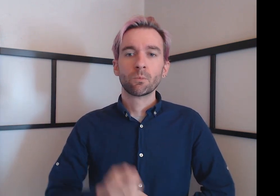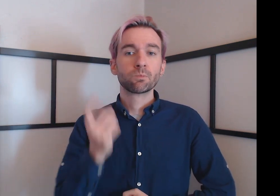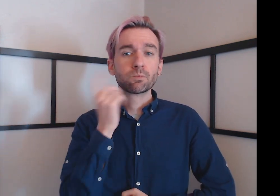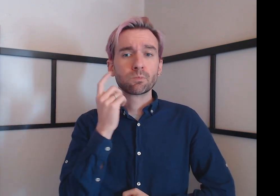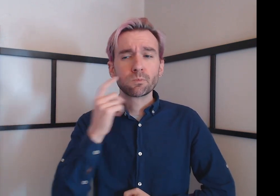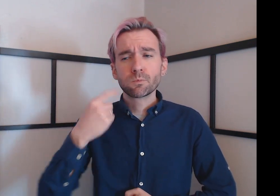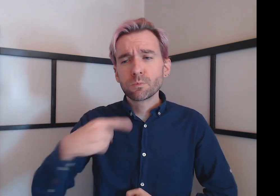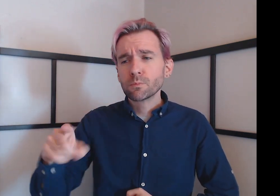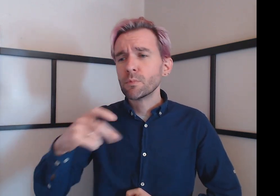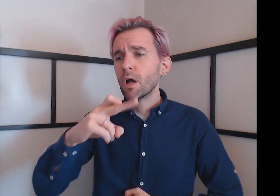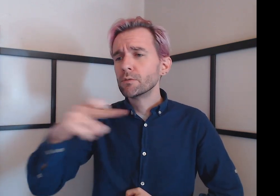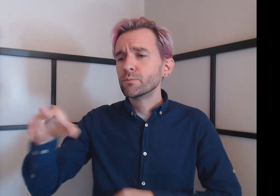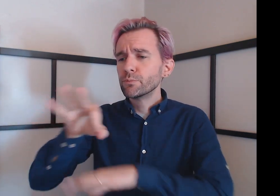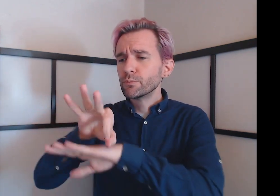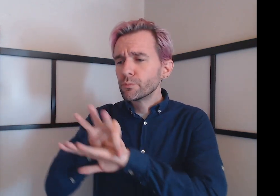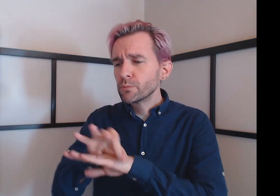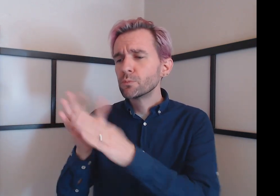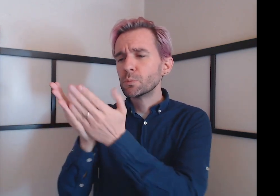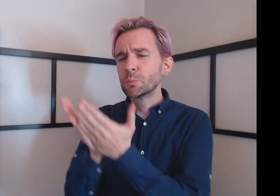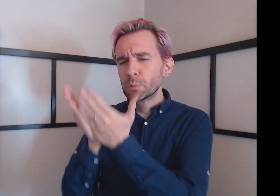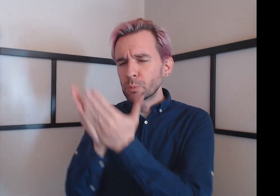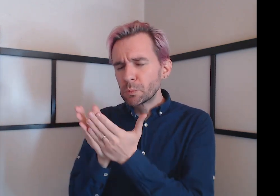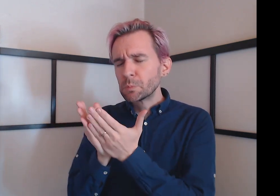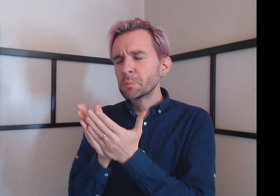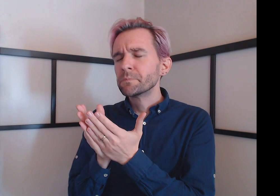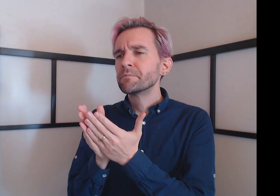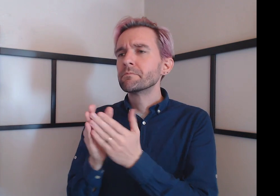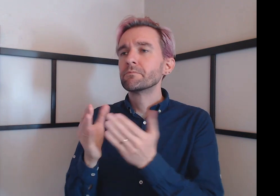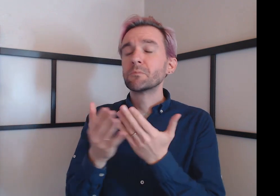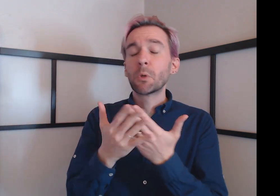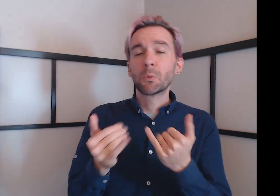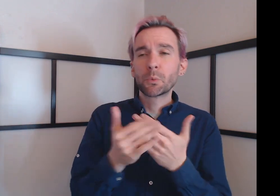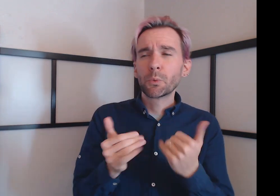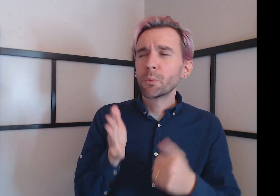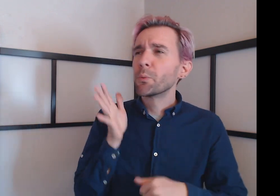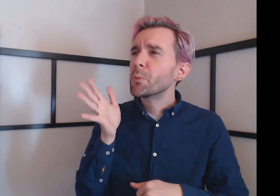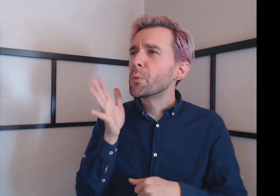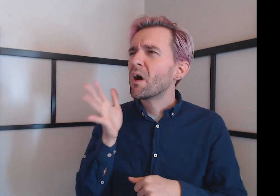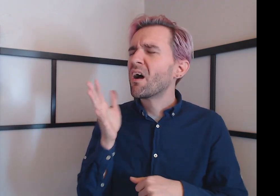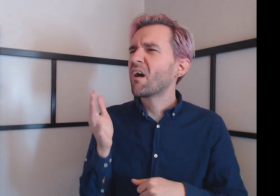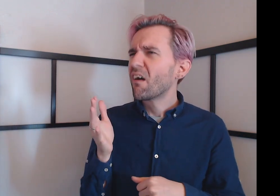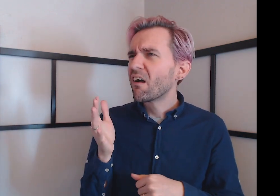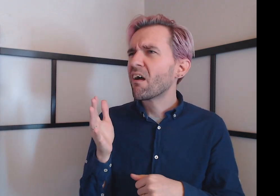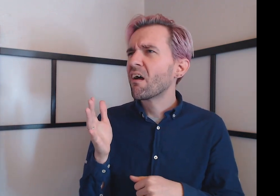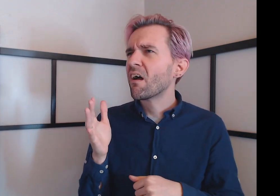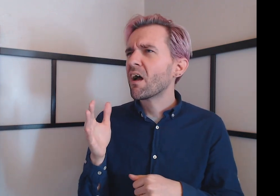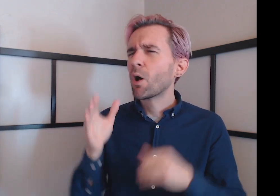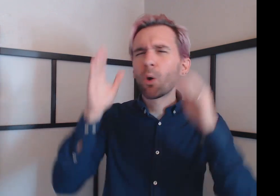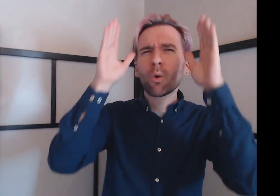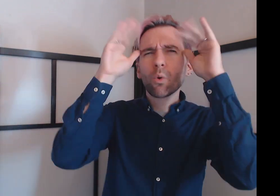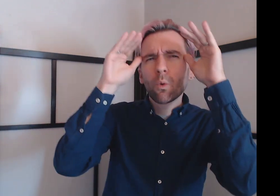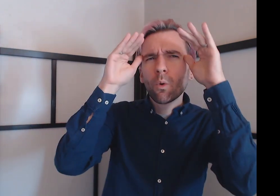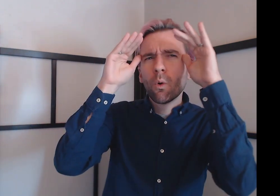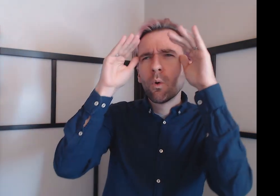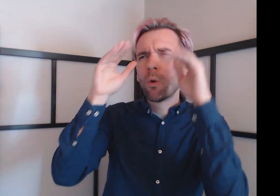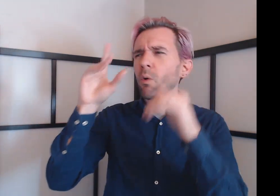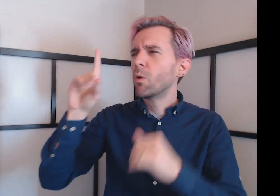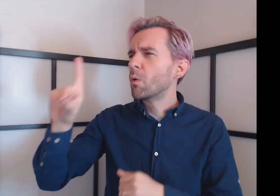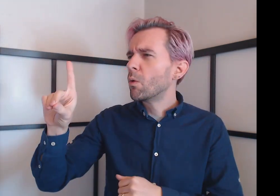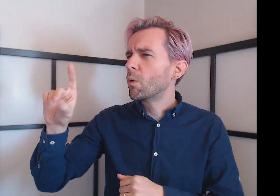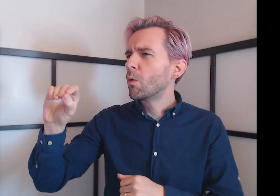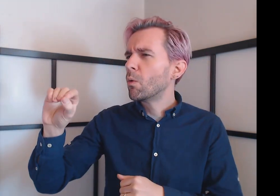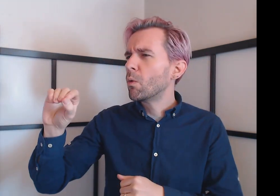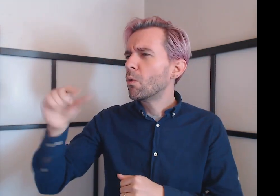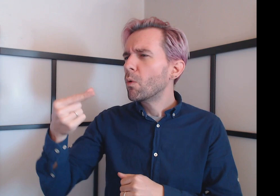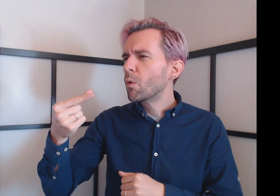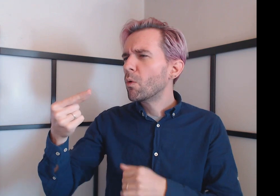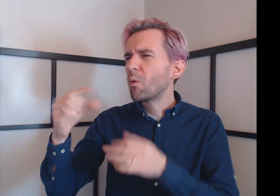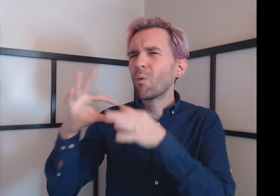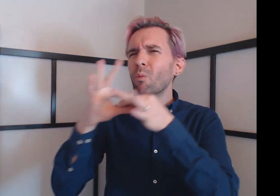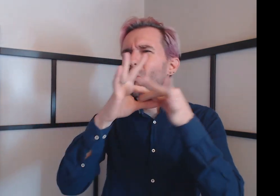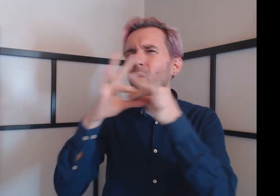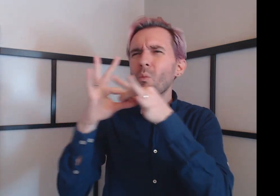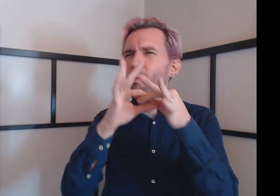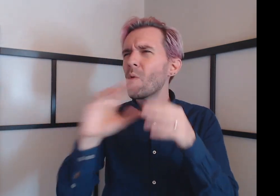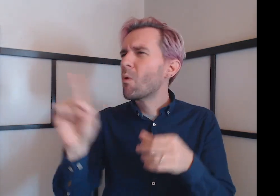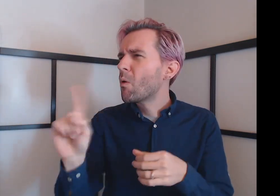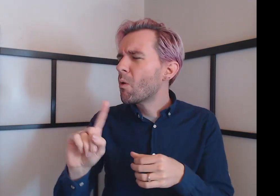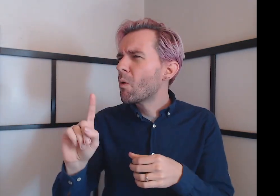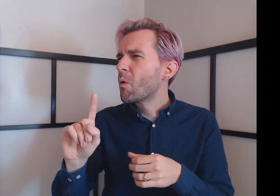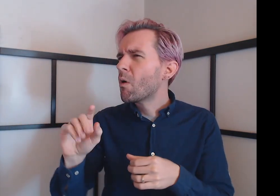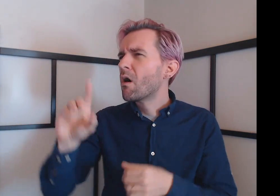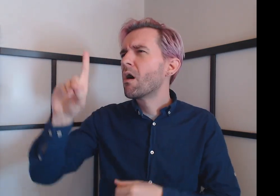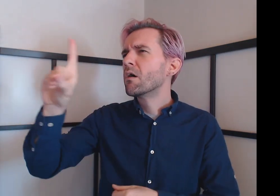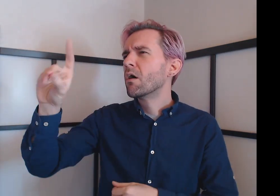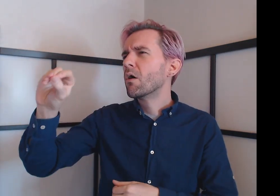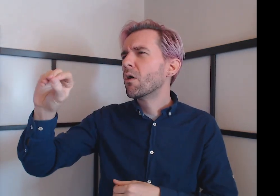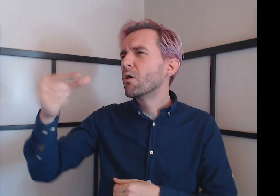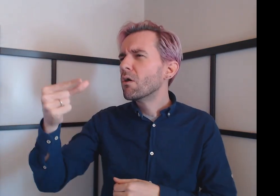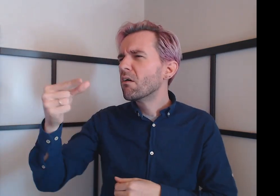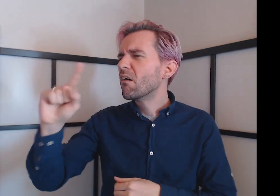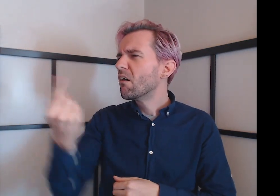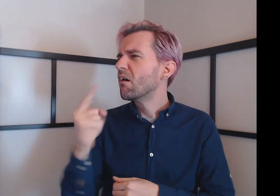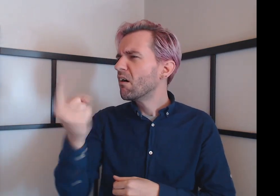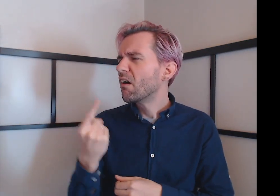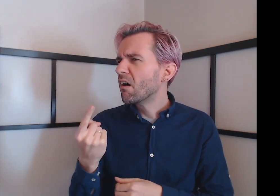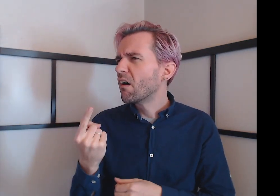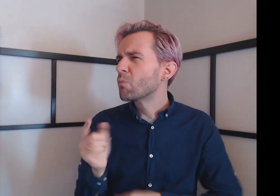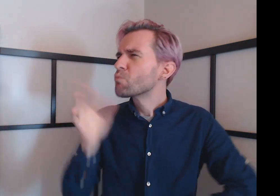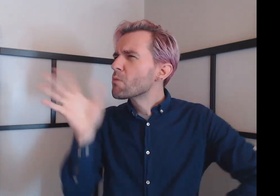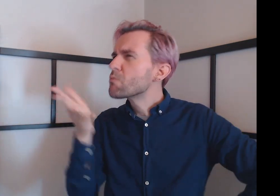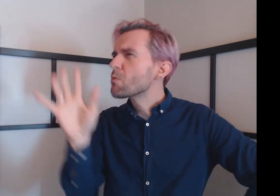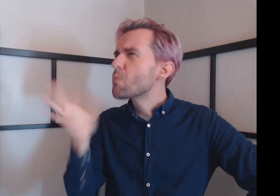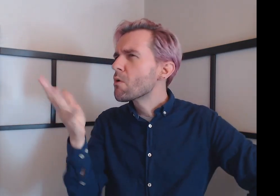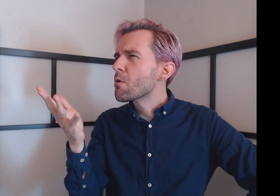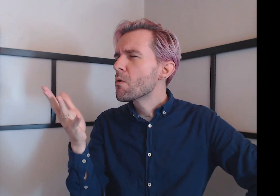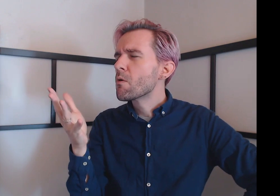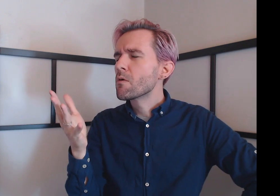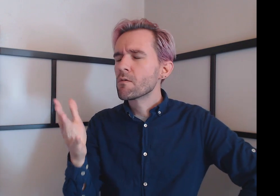Suppose you go to an English class, and a student asks the teacher why a dog is called a “dog”.